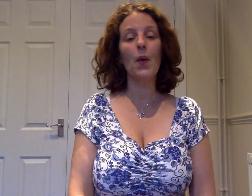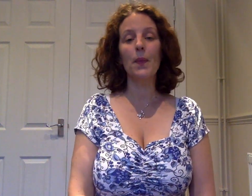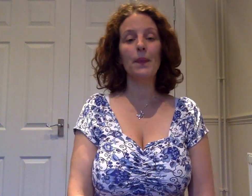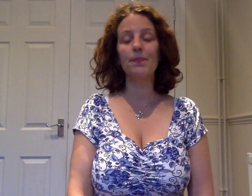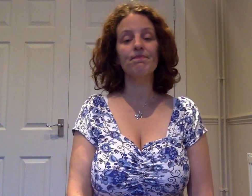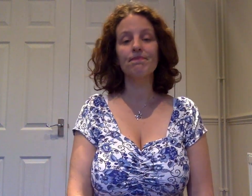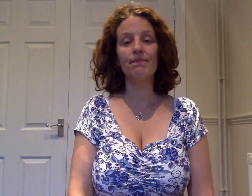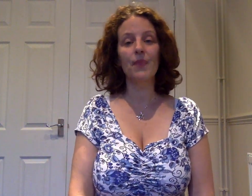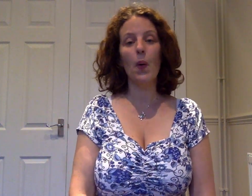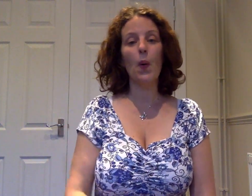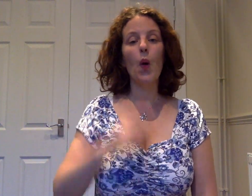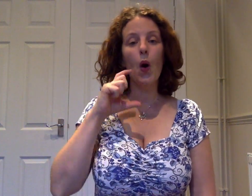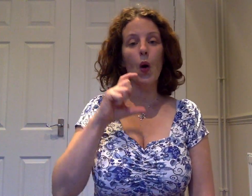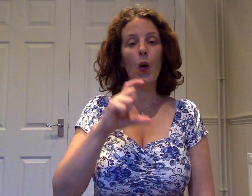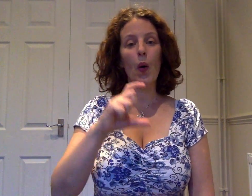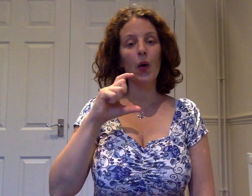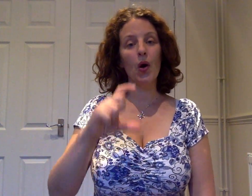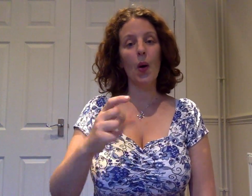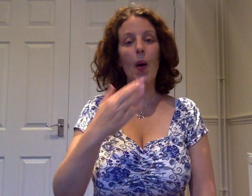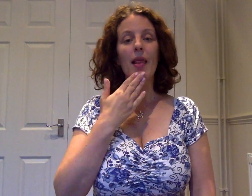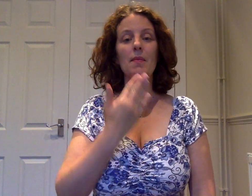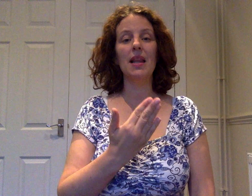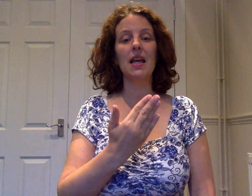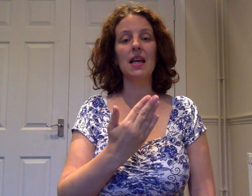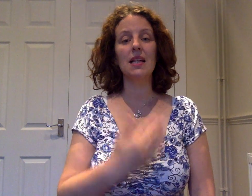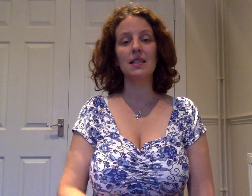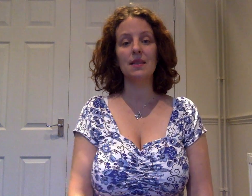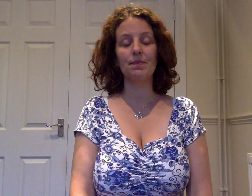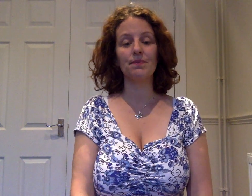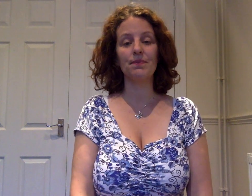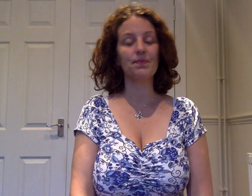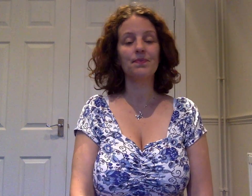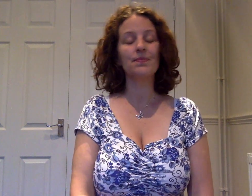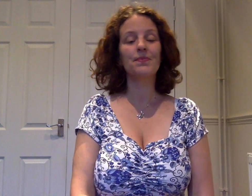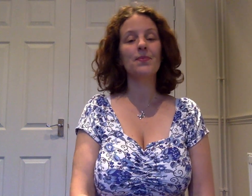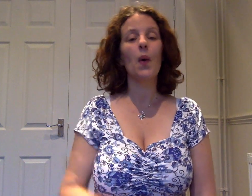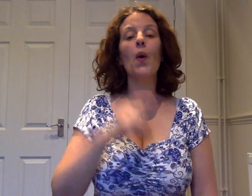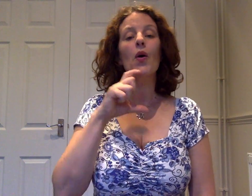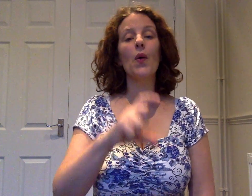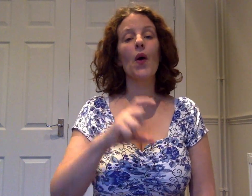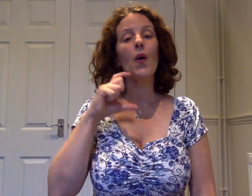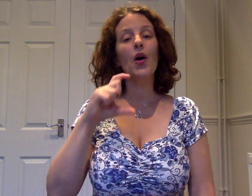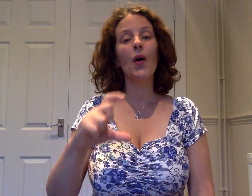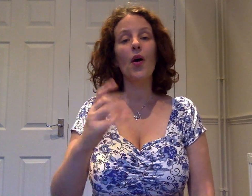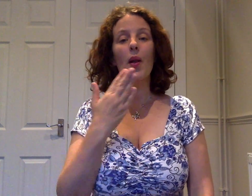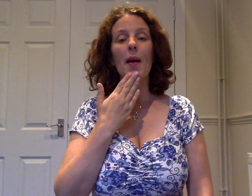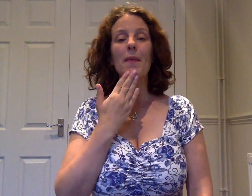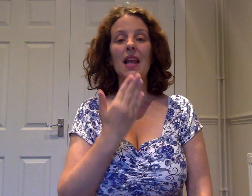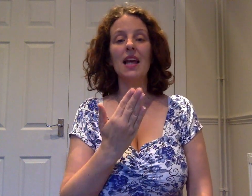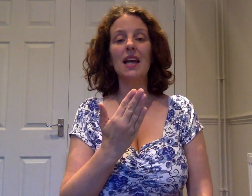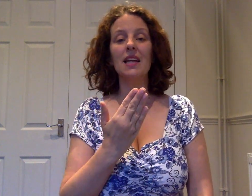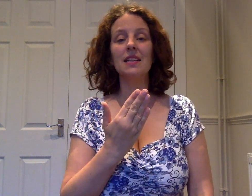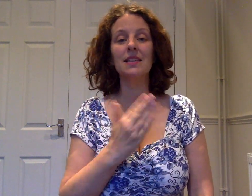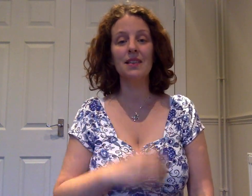No, Coca Cola please.